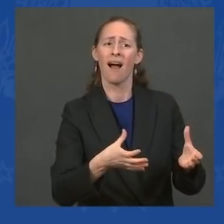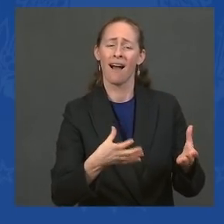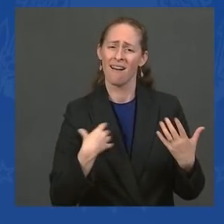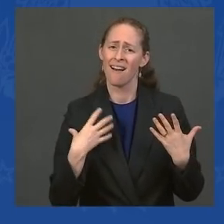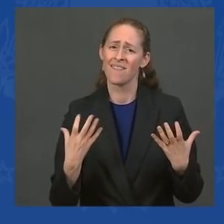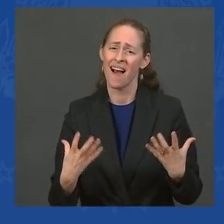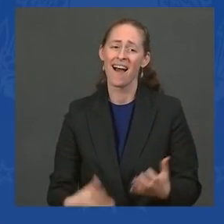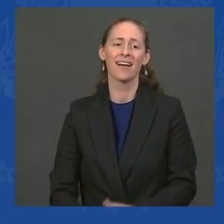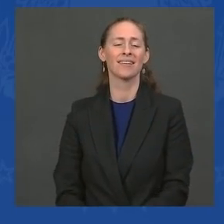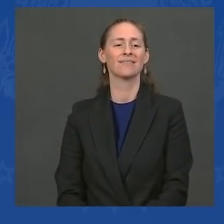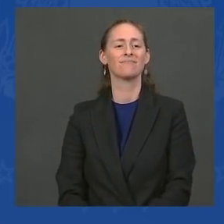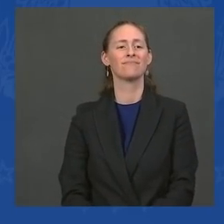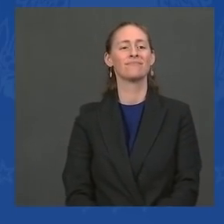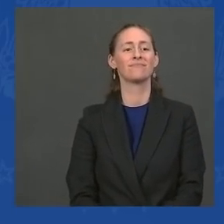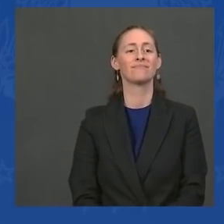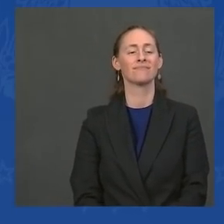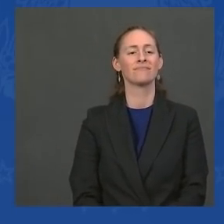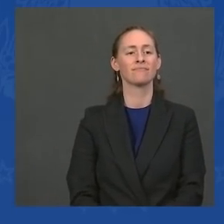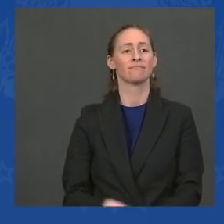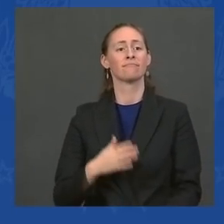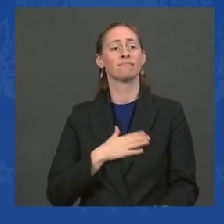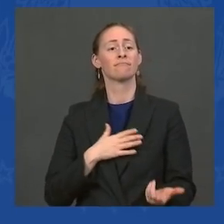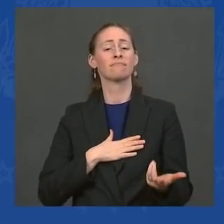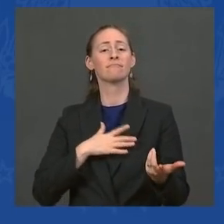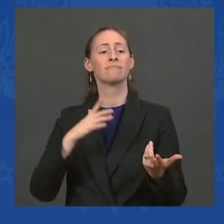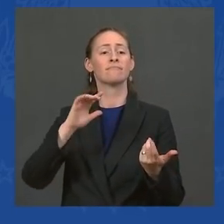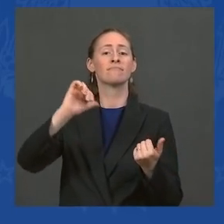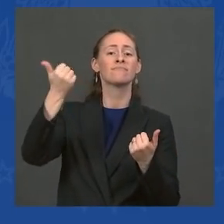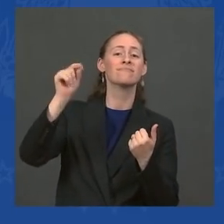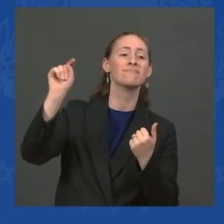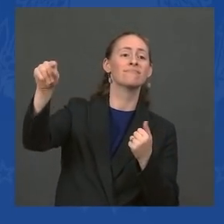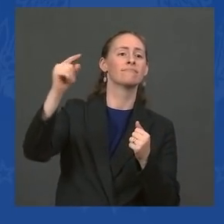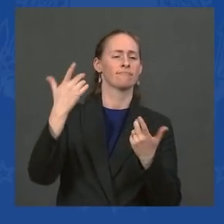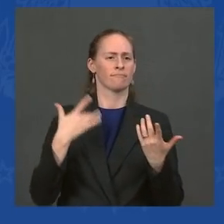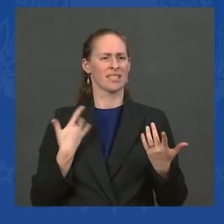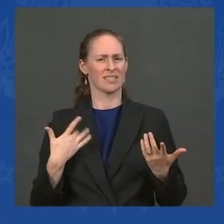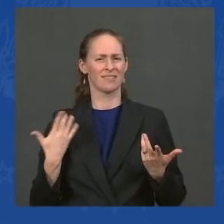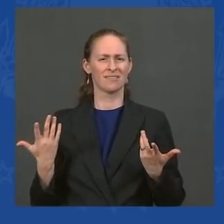never had any problem for adding $2 trillion in tax cuts for the very wealthy.